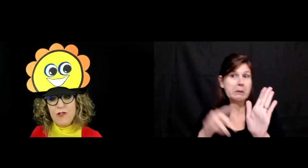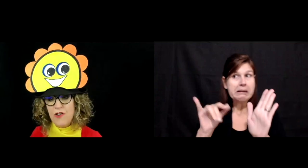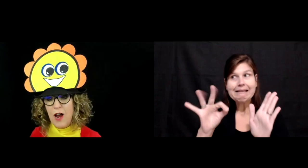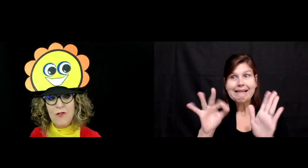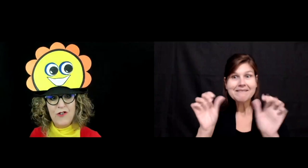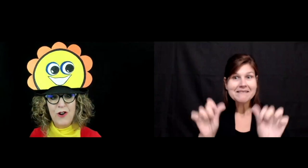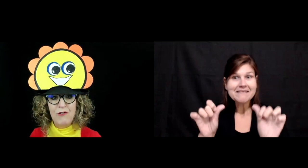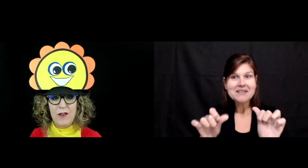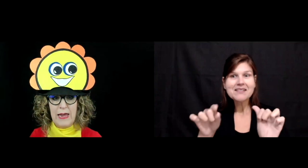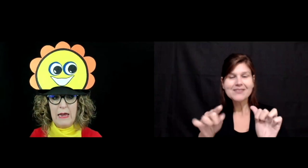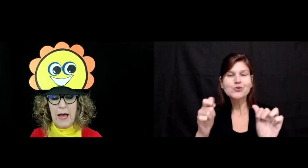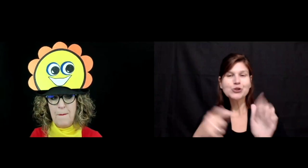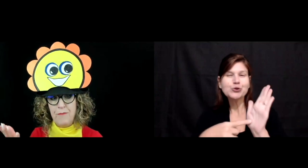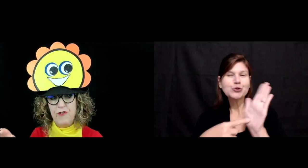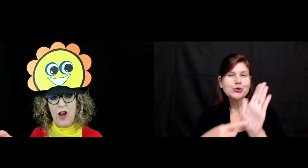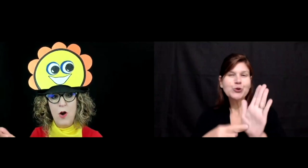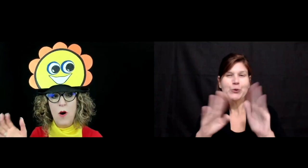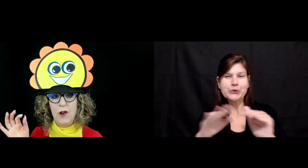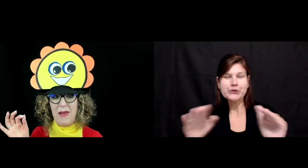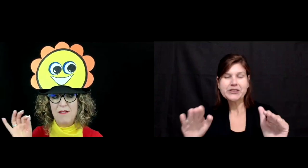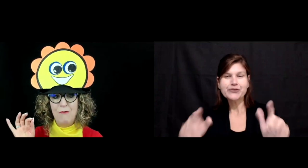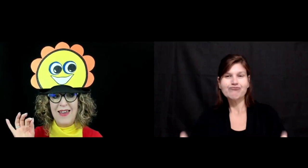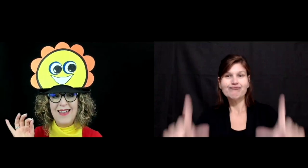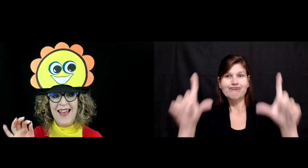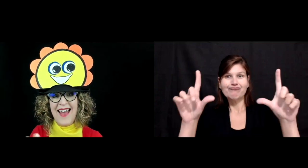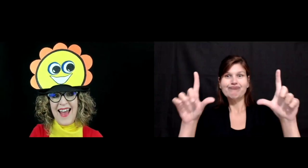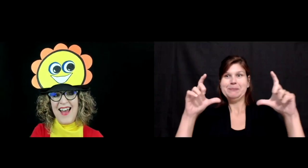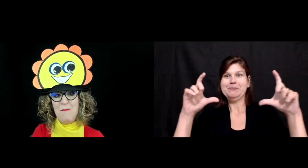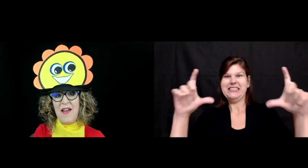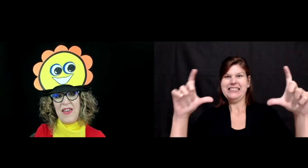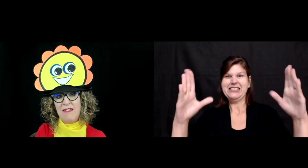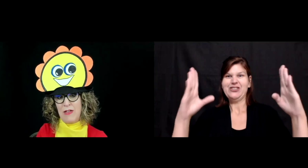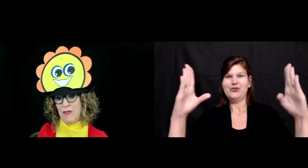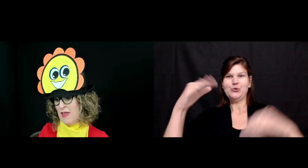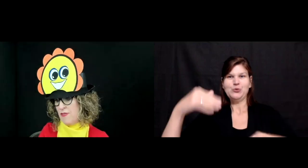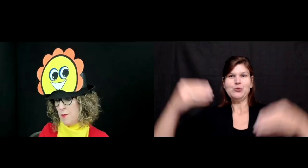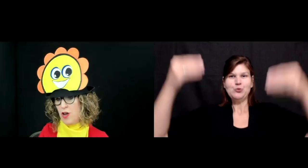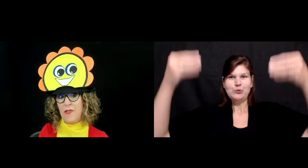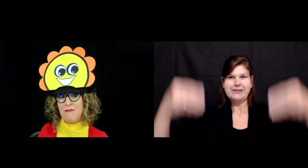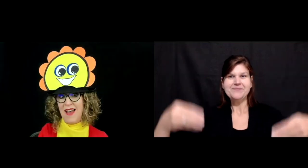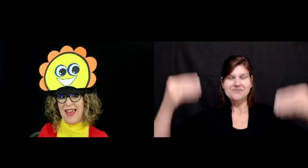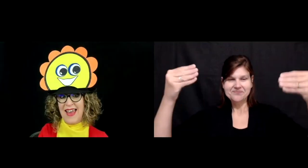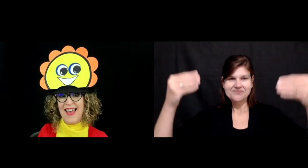to just show the children the show on a big screen. And these are, there's the boy on the right here